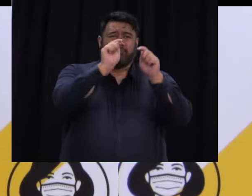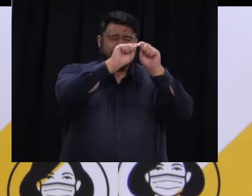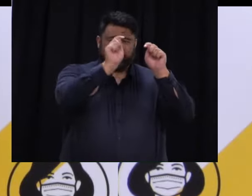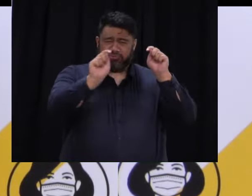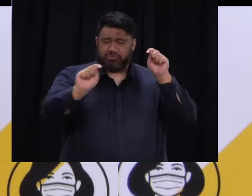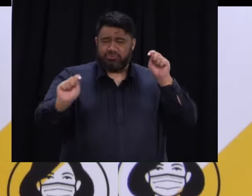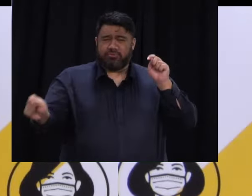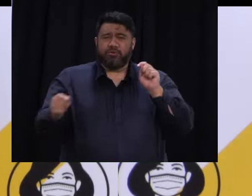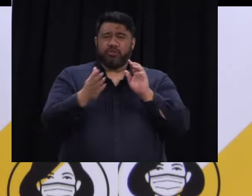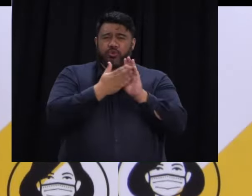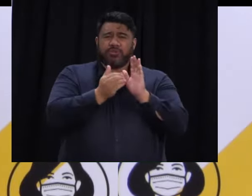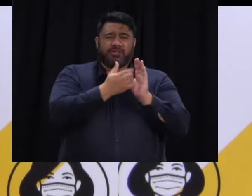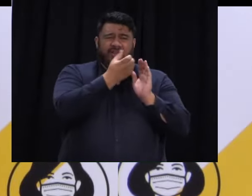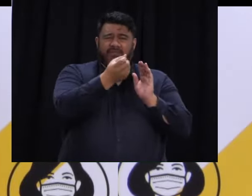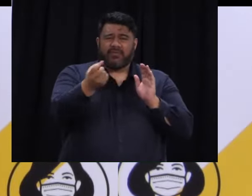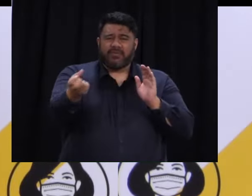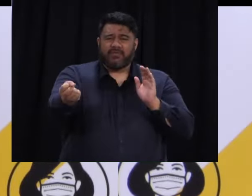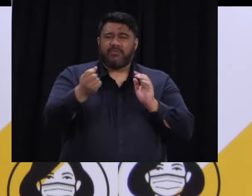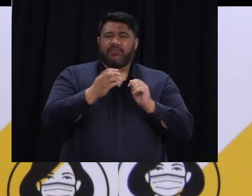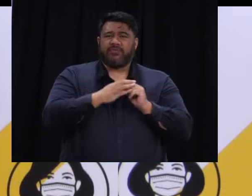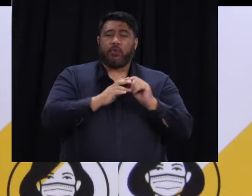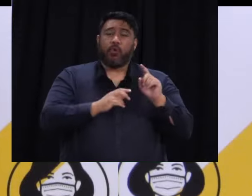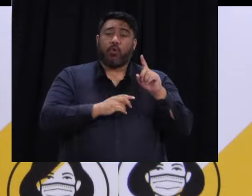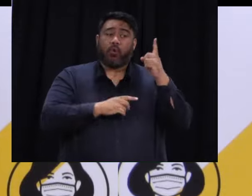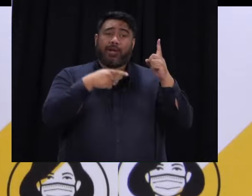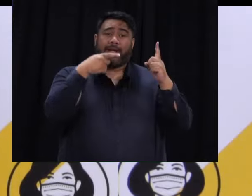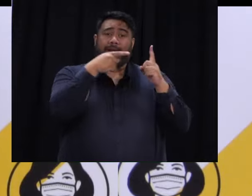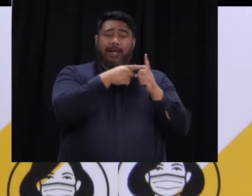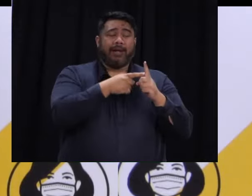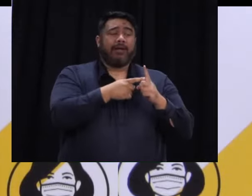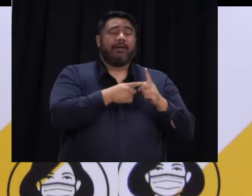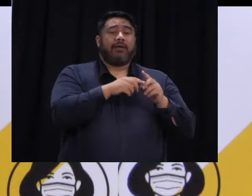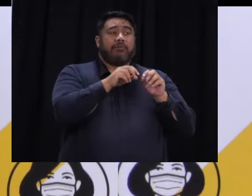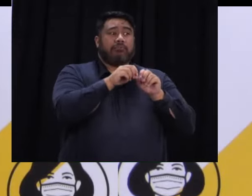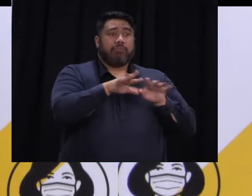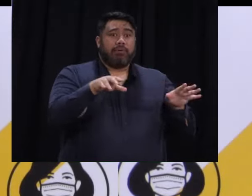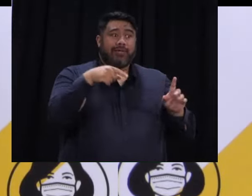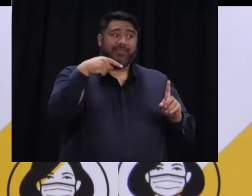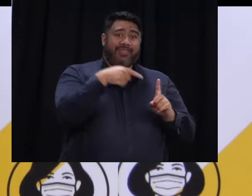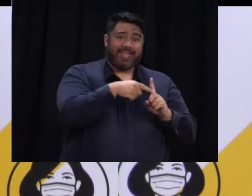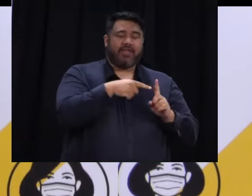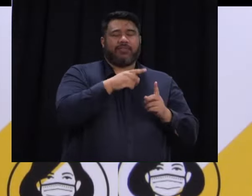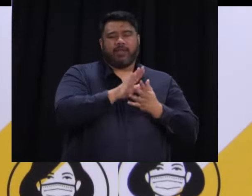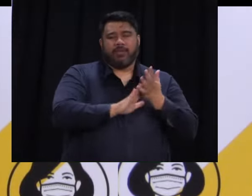making sure we are using all the testing resources available across the country. Als Dr